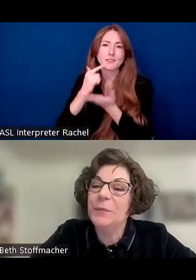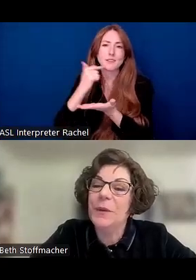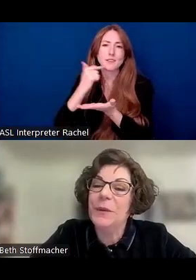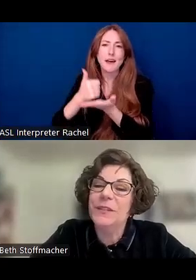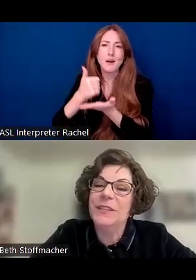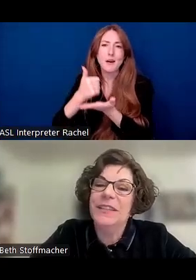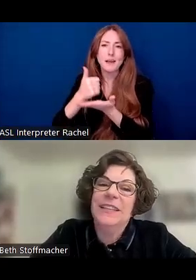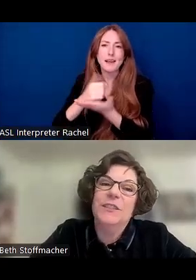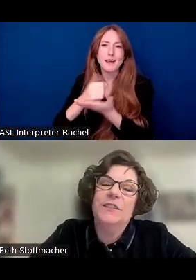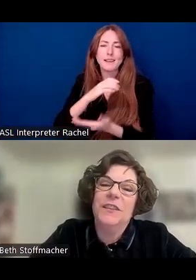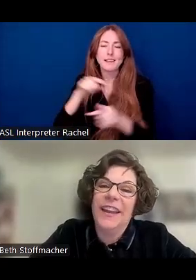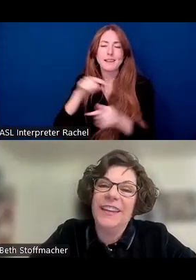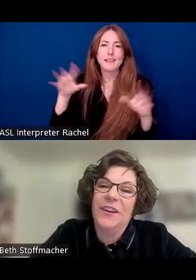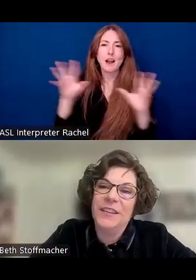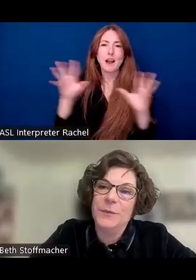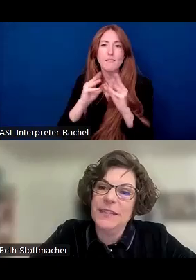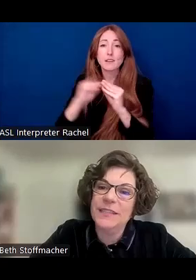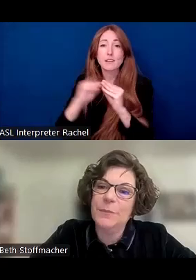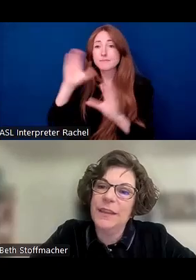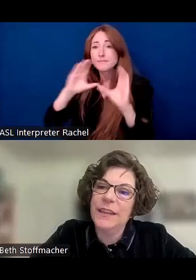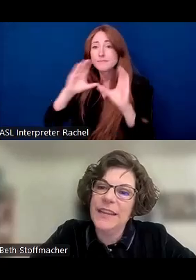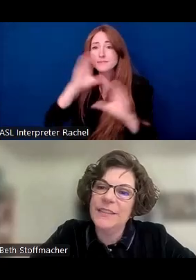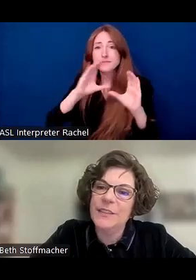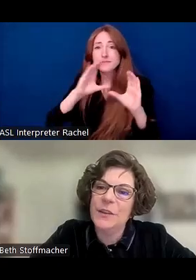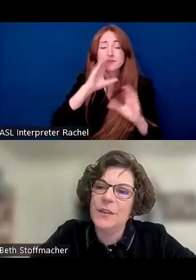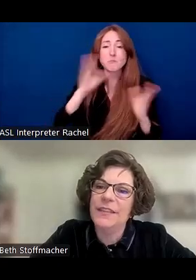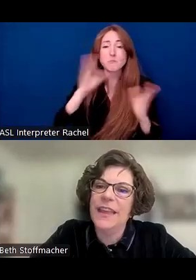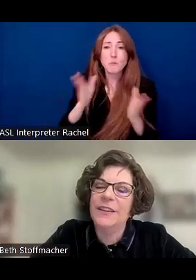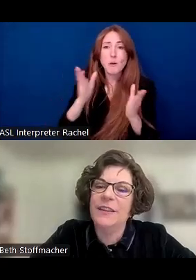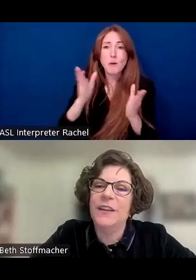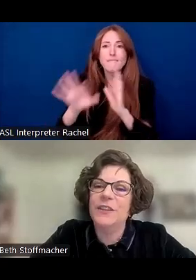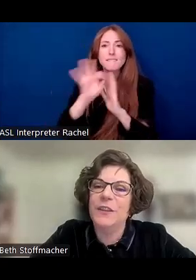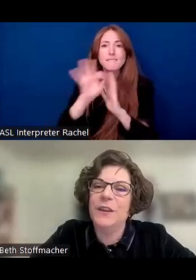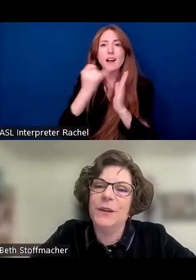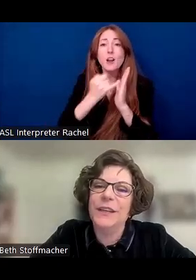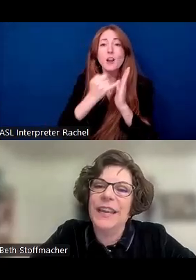promote to find artists with disabilities so that they could feature their work in